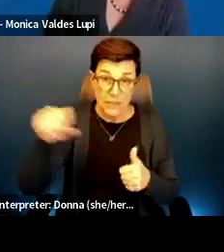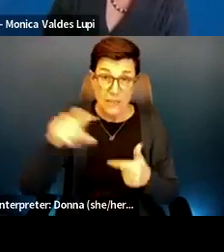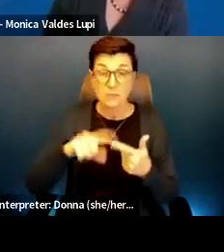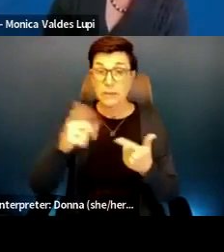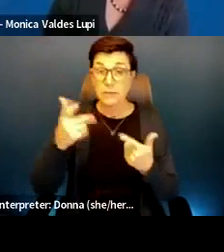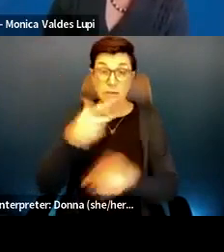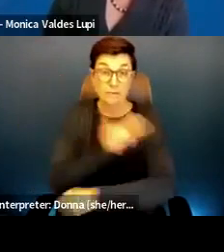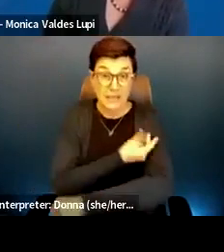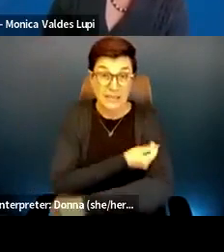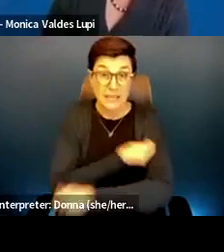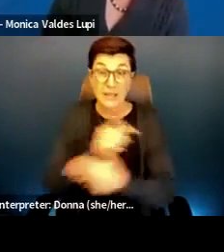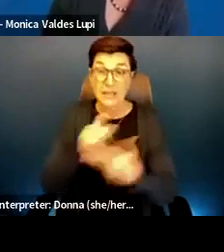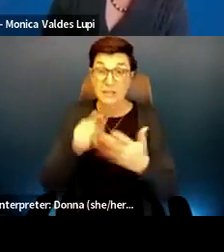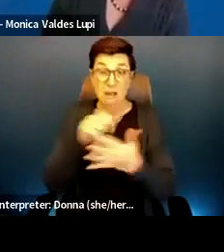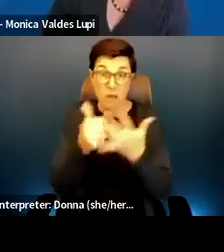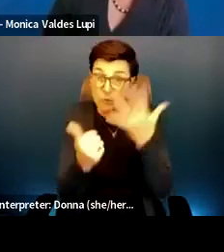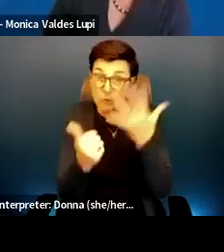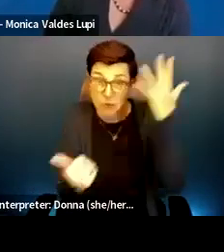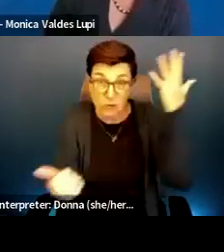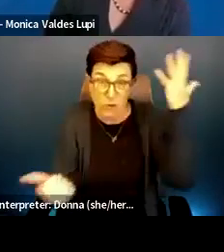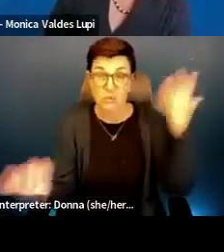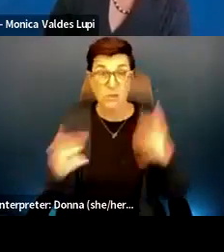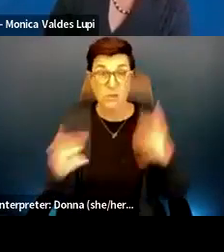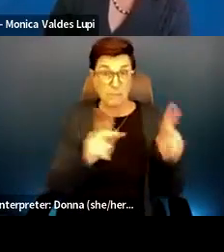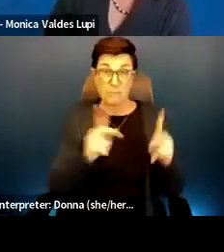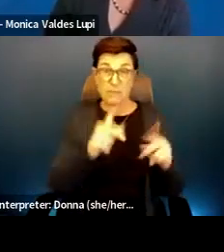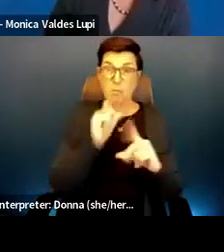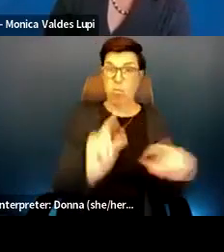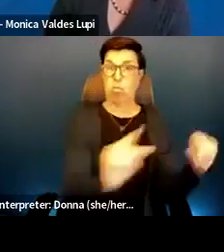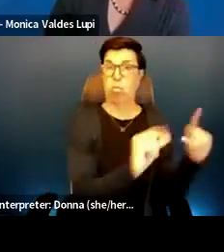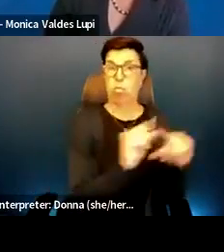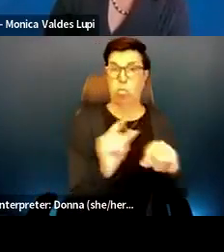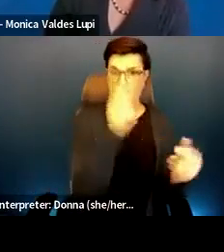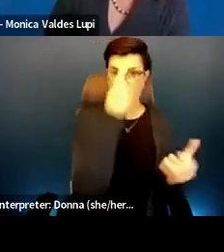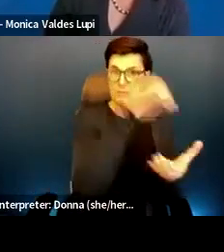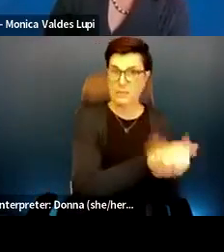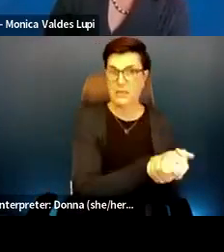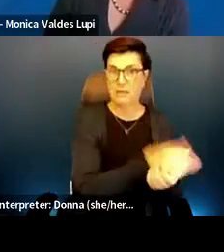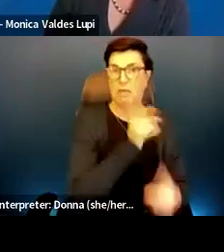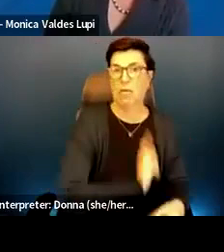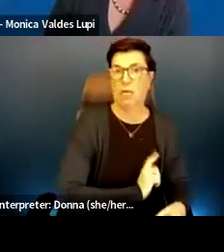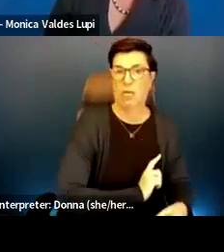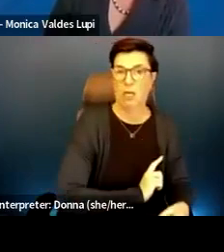And I wonder whether you think the organizational structure or the way you think about the changes, like, you know,